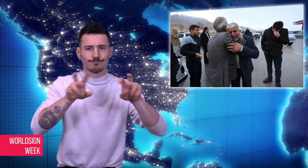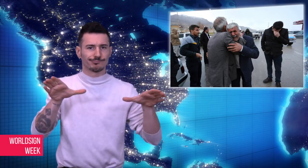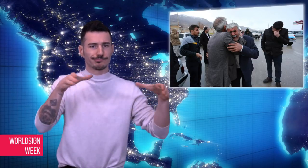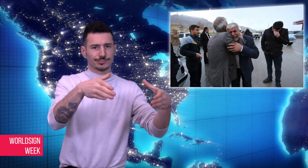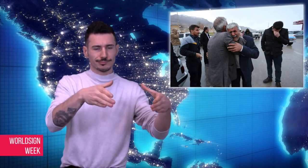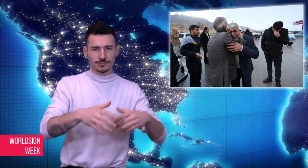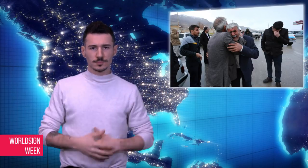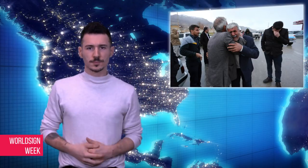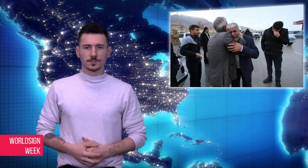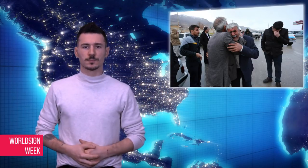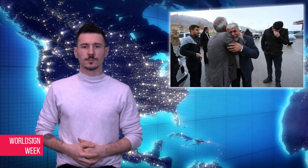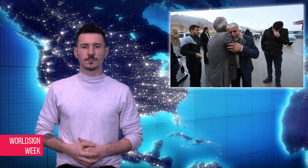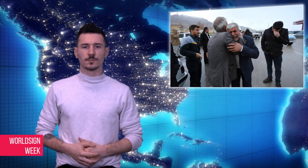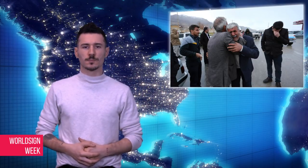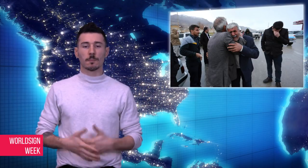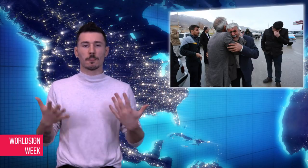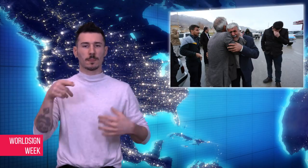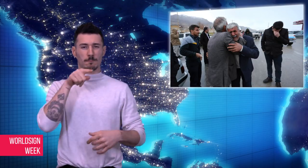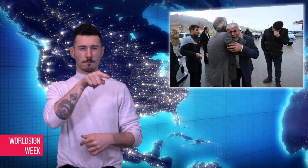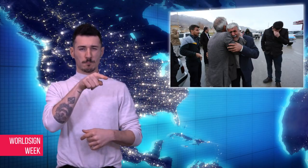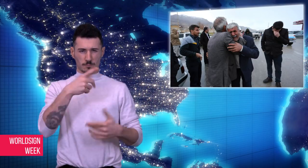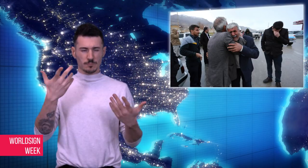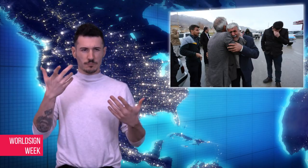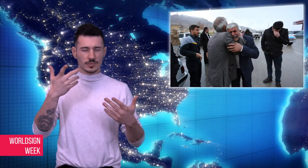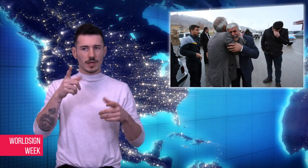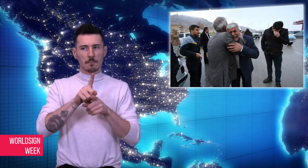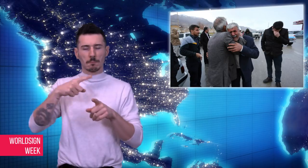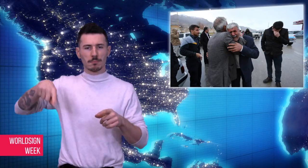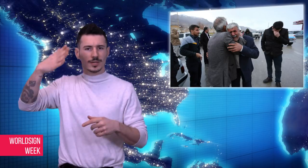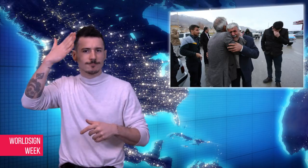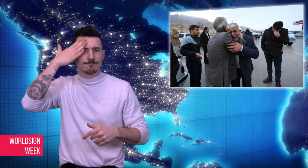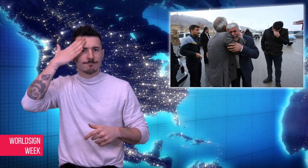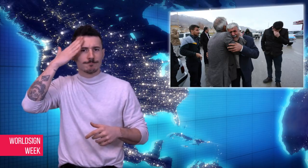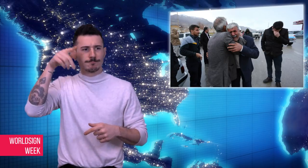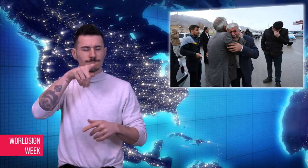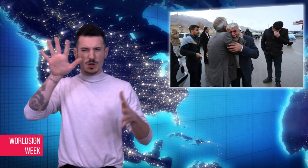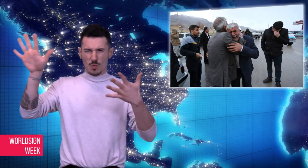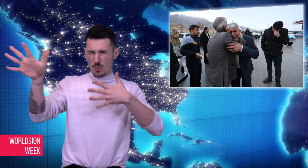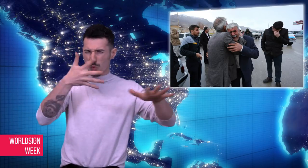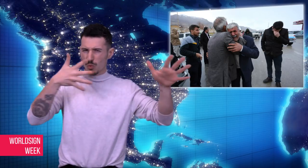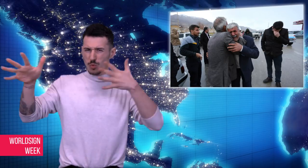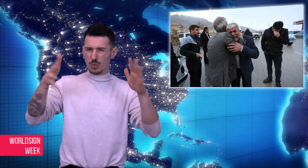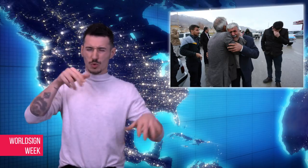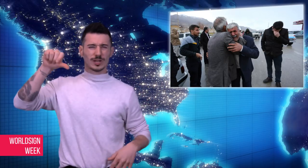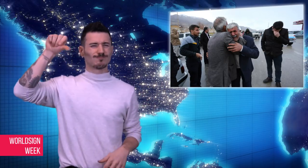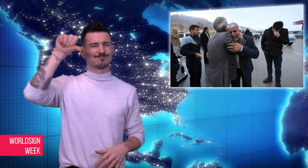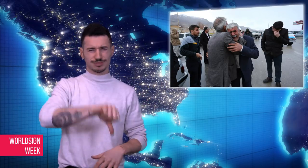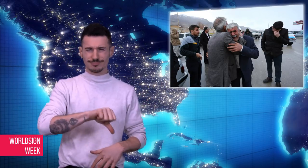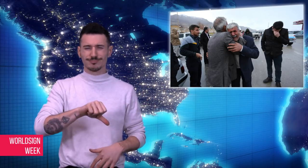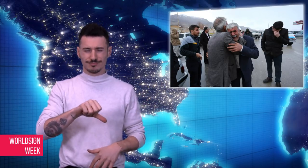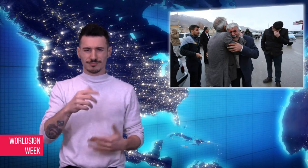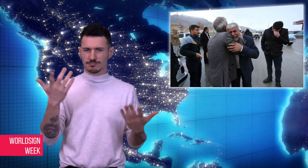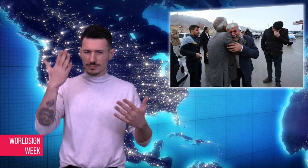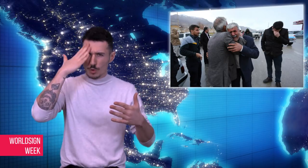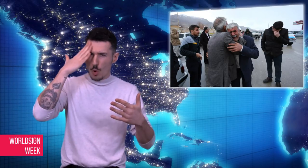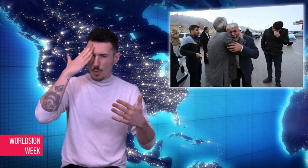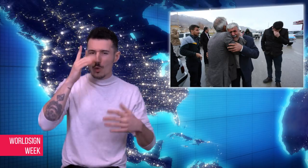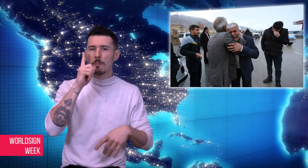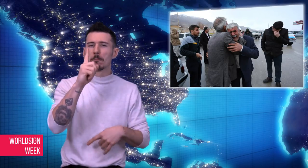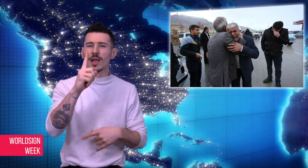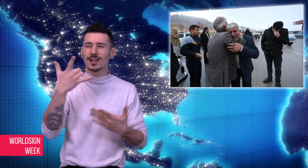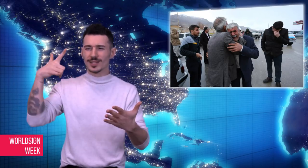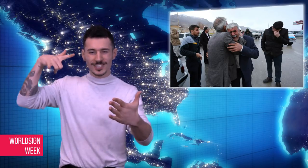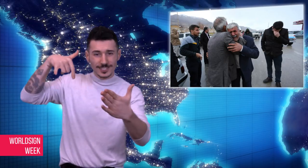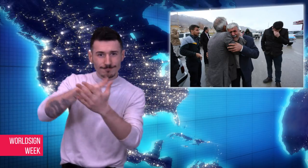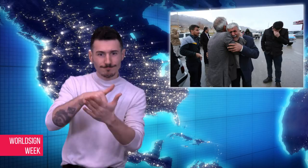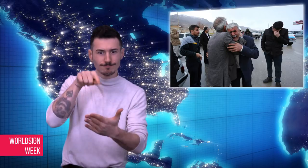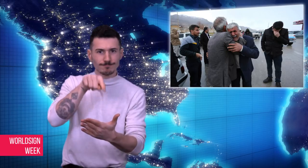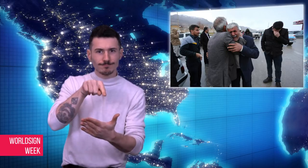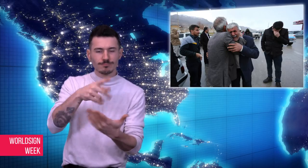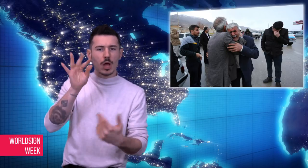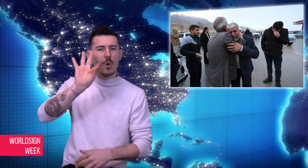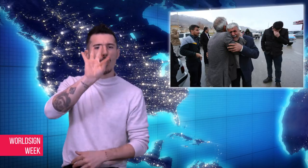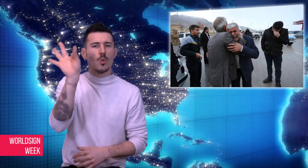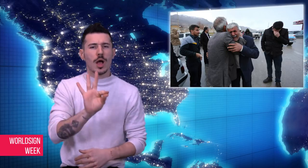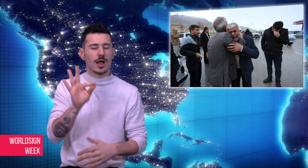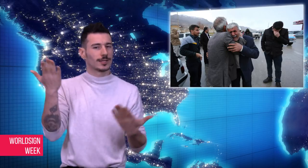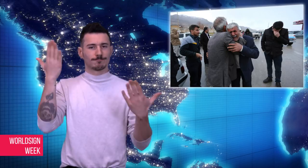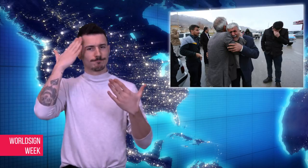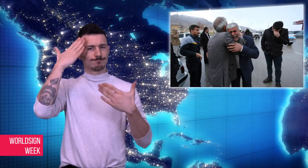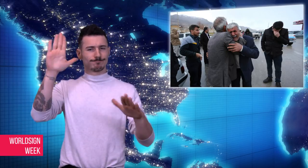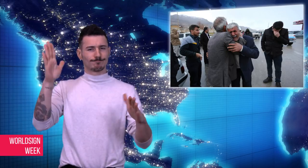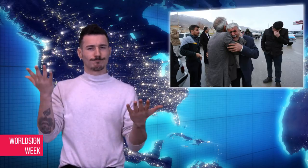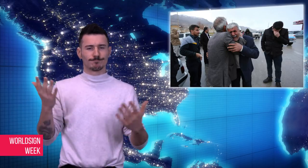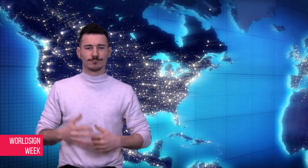although the inclement weather was noted.